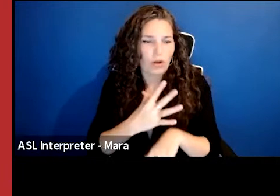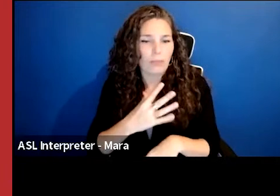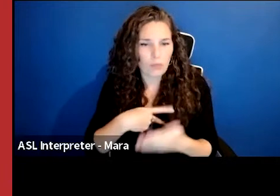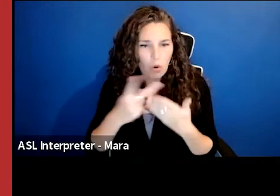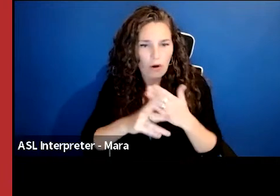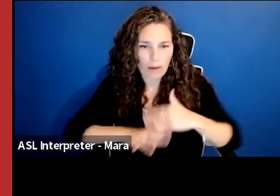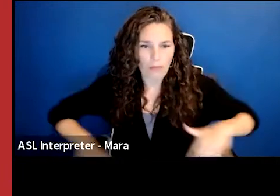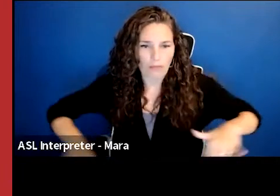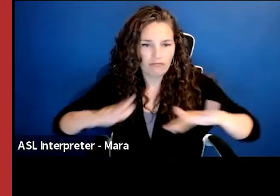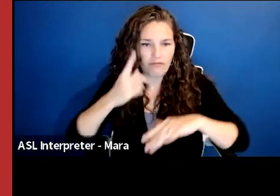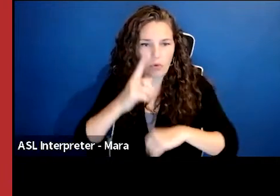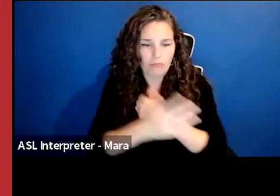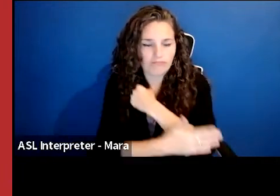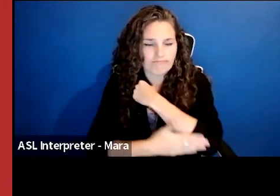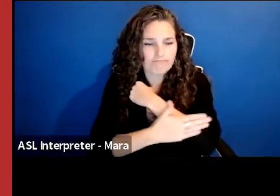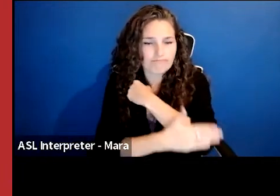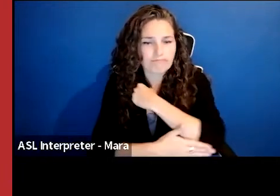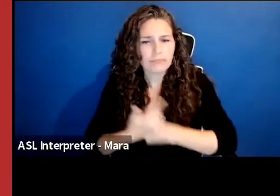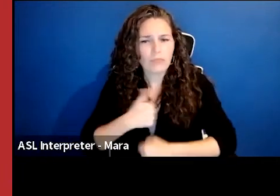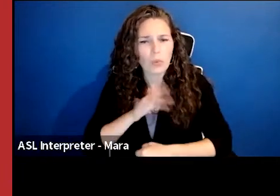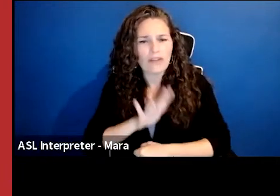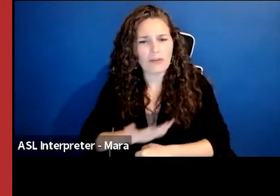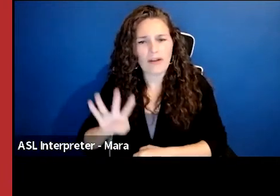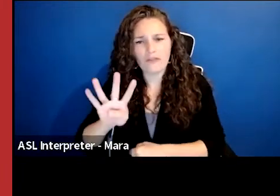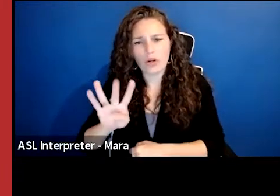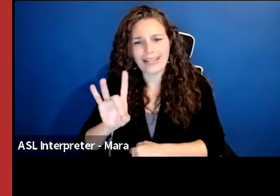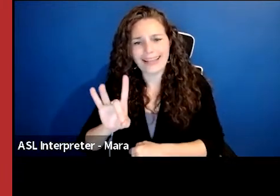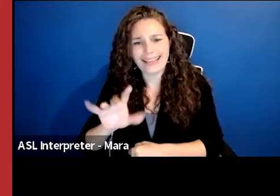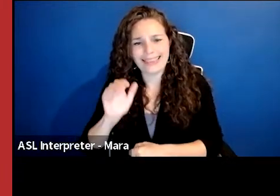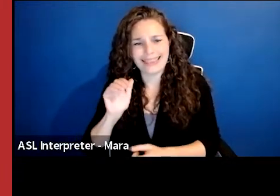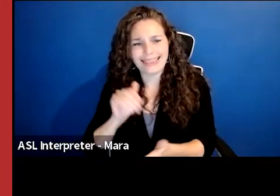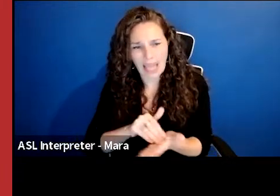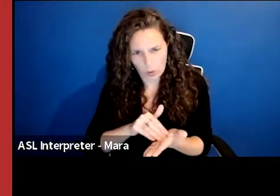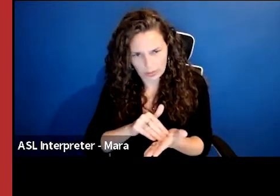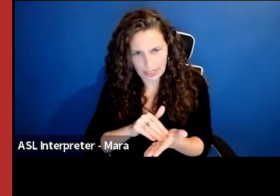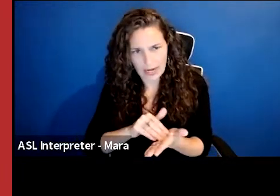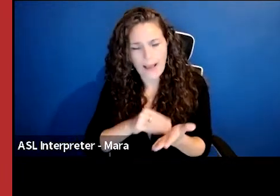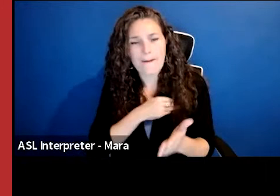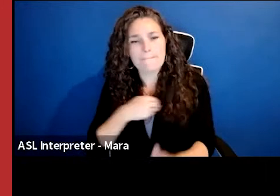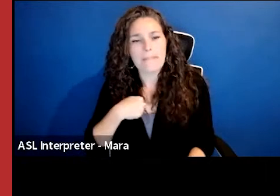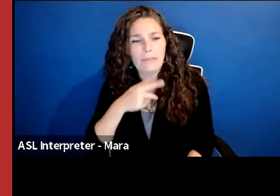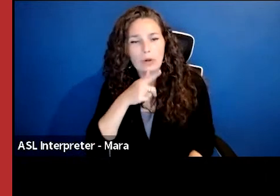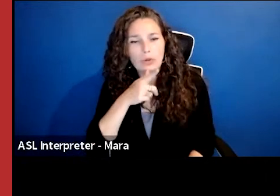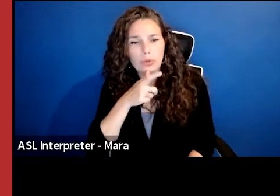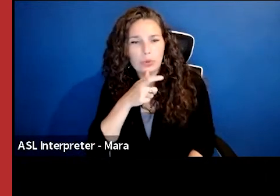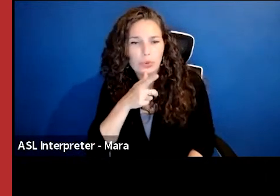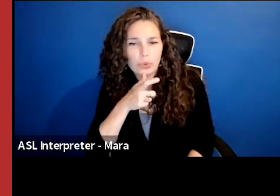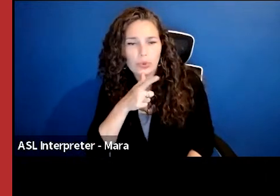You should know that we have about 48,000 members who participate in our programs.